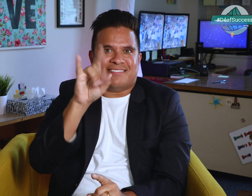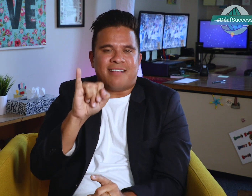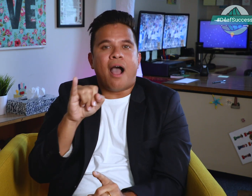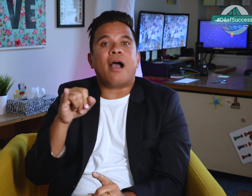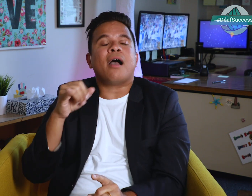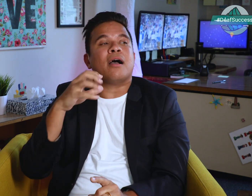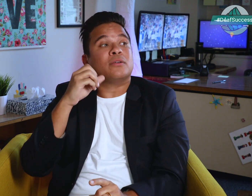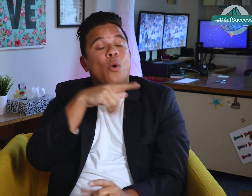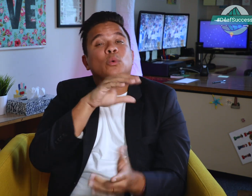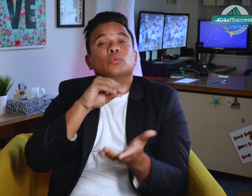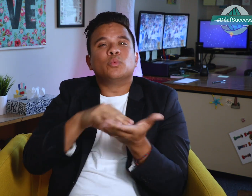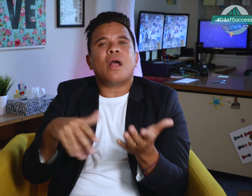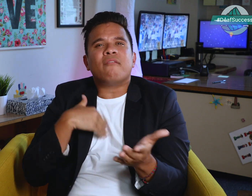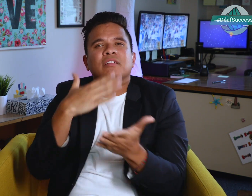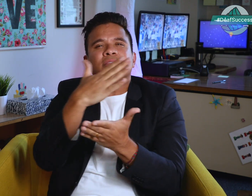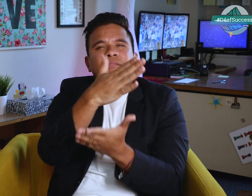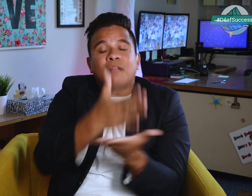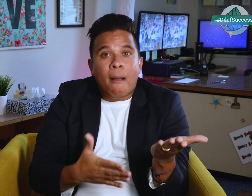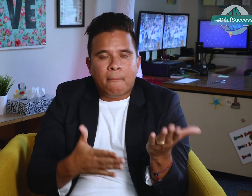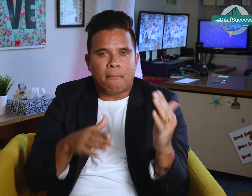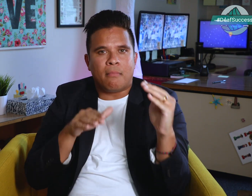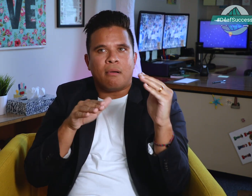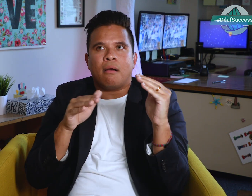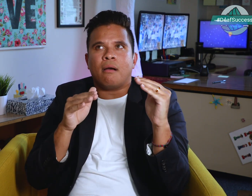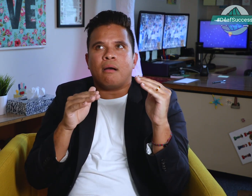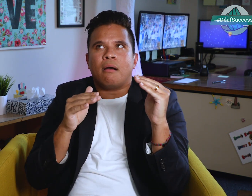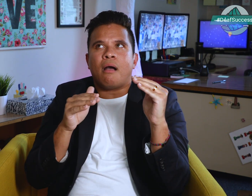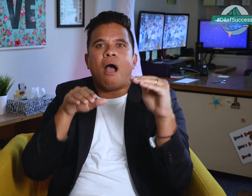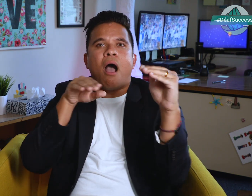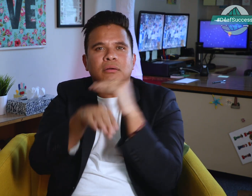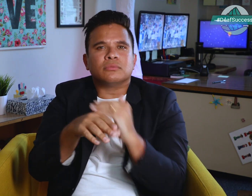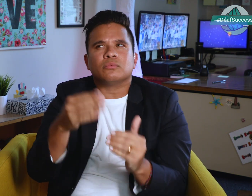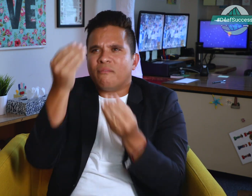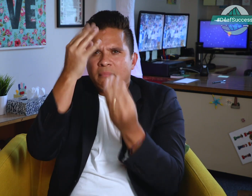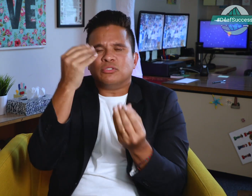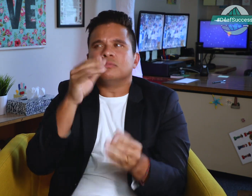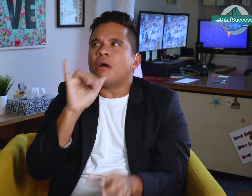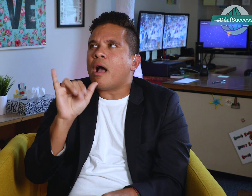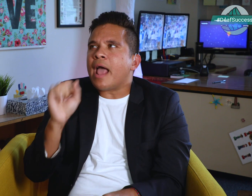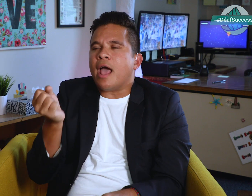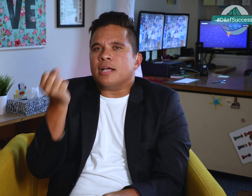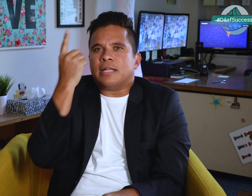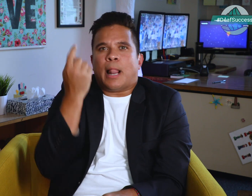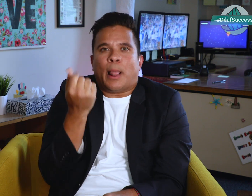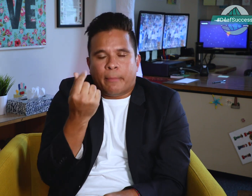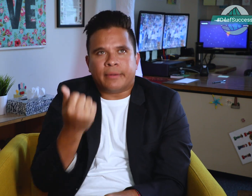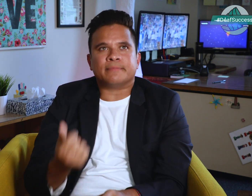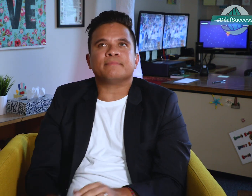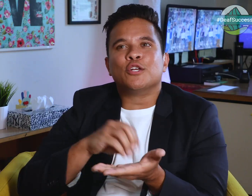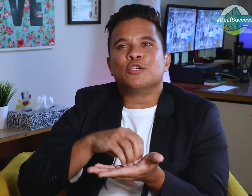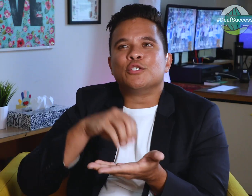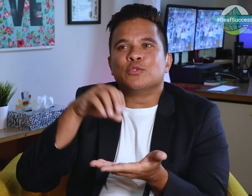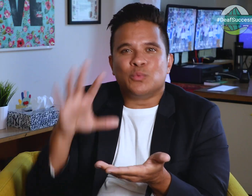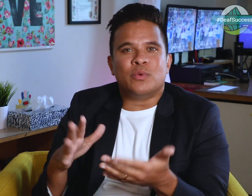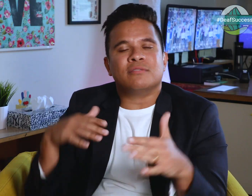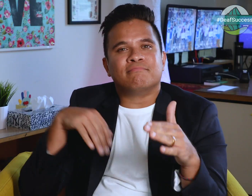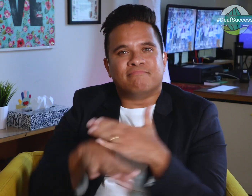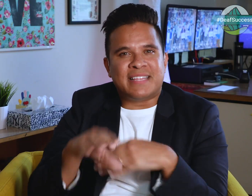In those instances, we utilize a deaf interpreter so that the student has at least some access to the information.